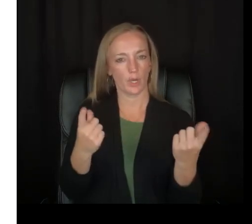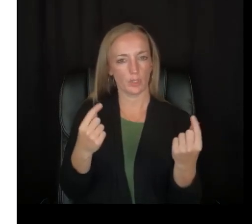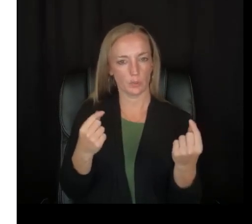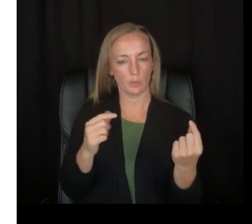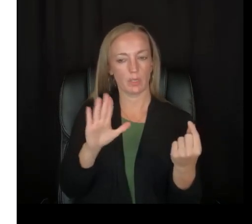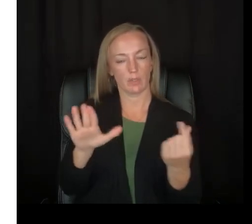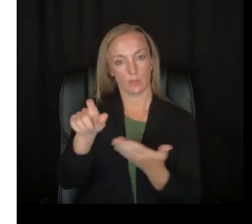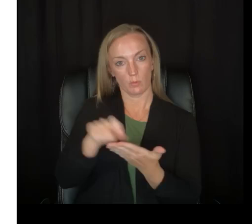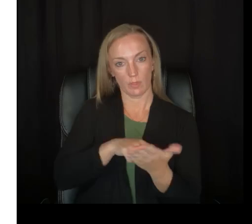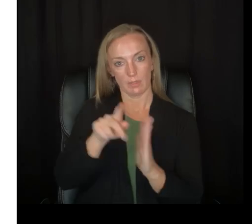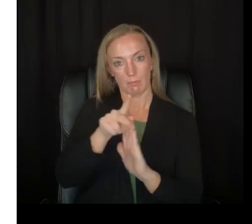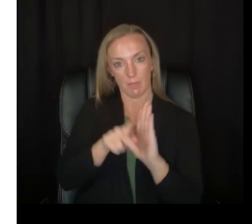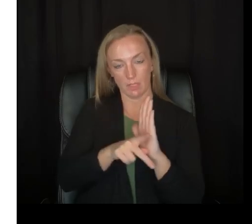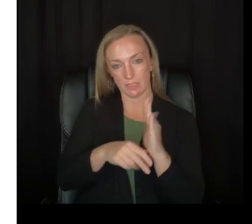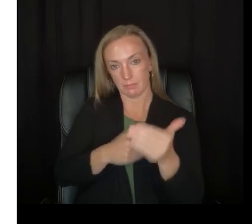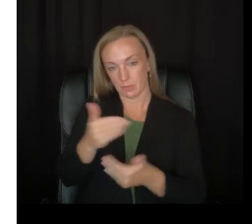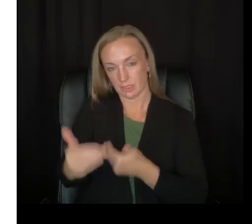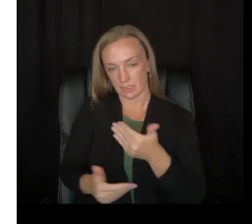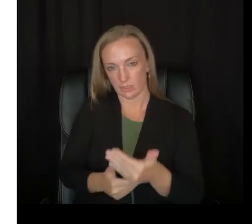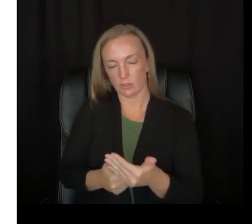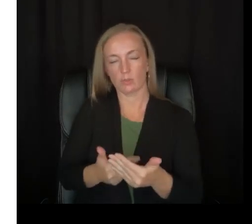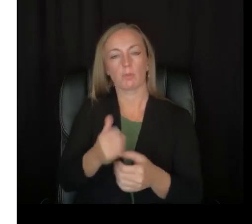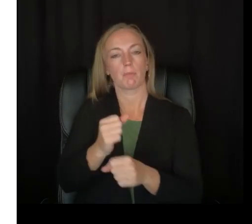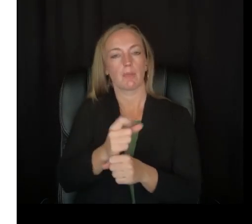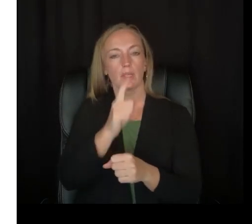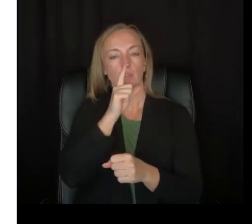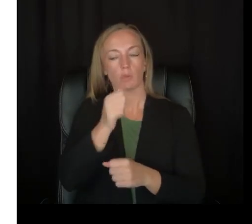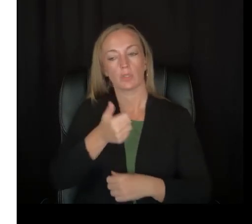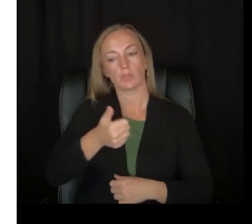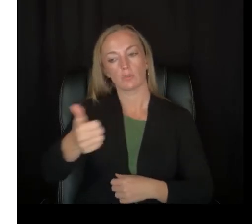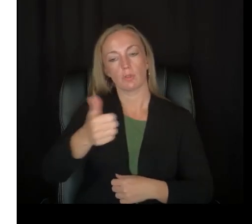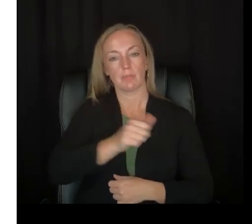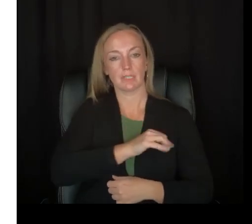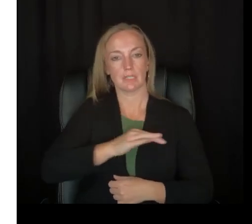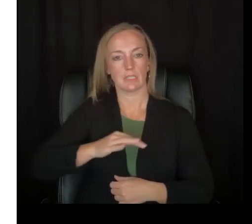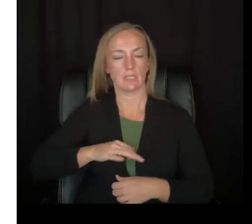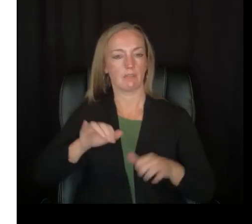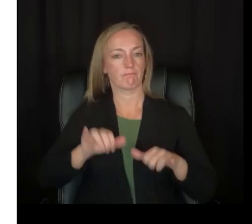their written policies and procedures so that transportation staff routinely